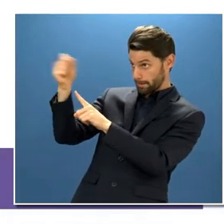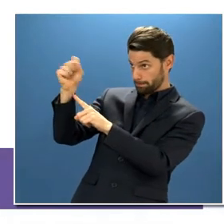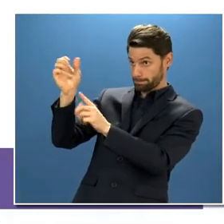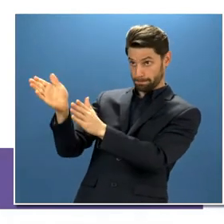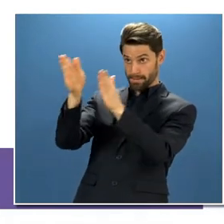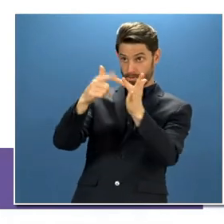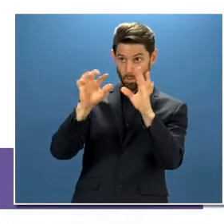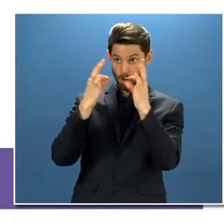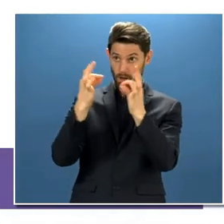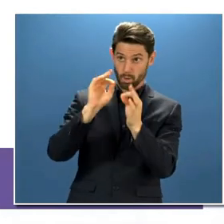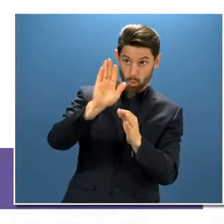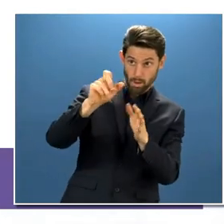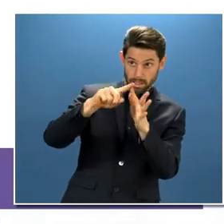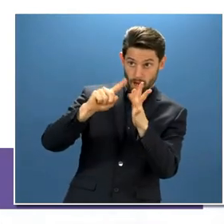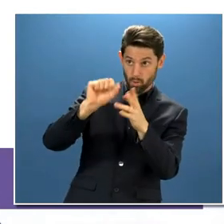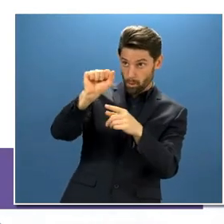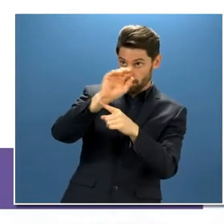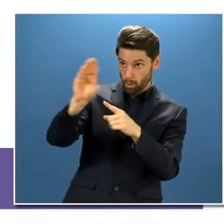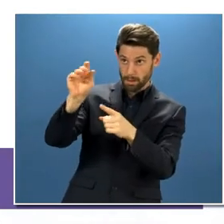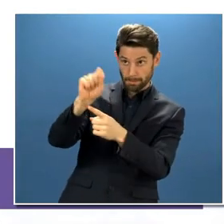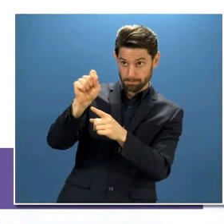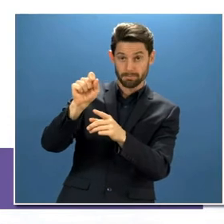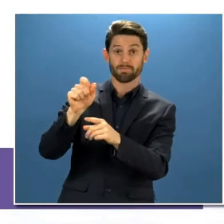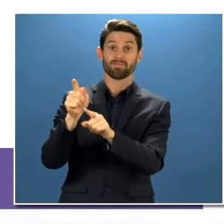the existence of an ambassador's advisory network of people with